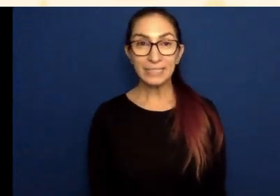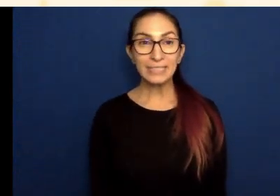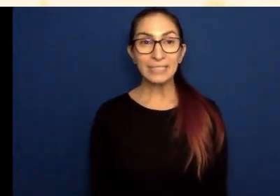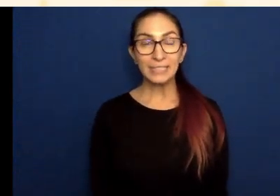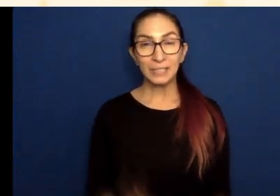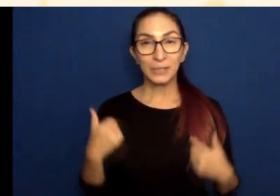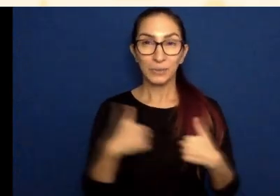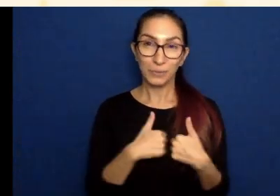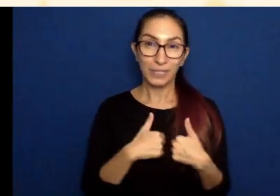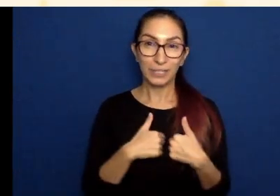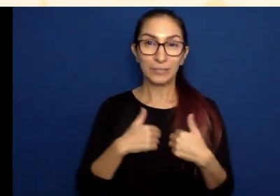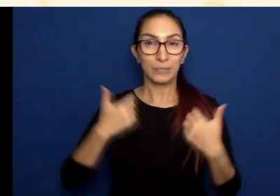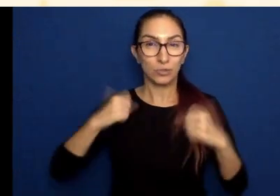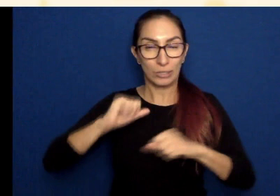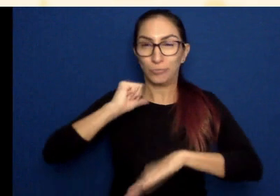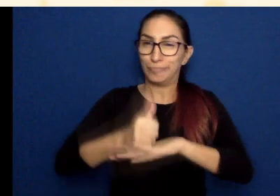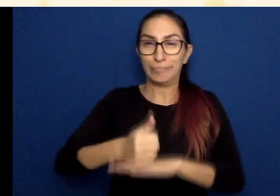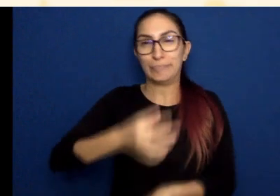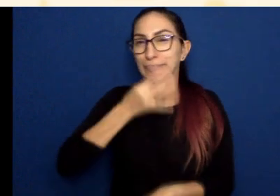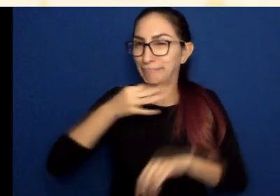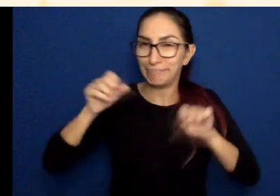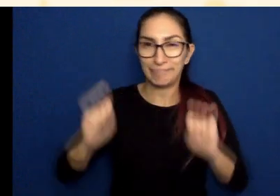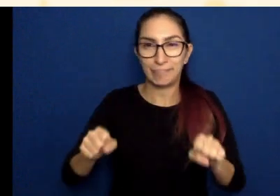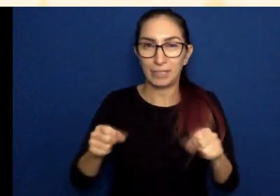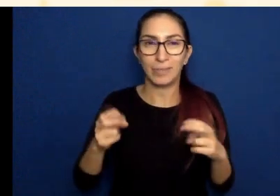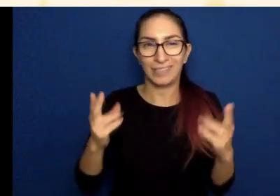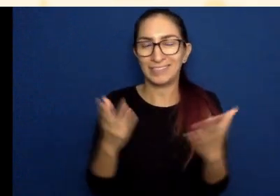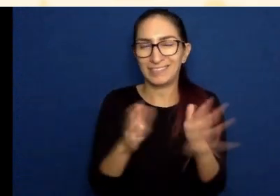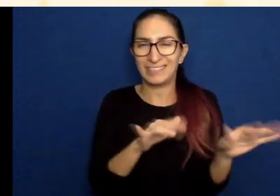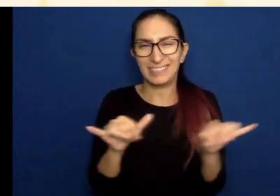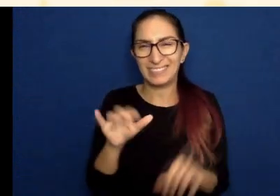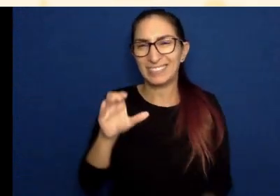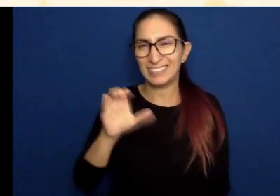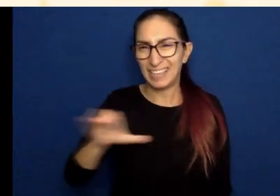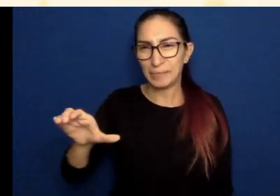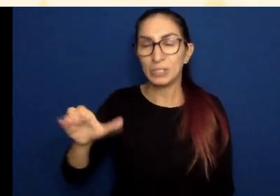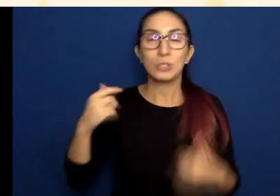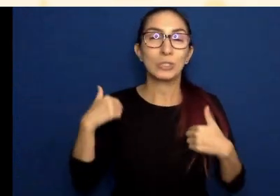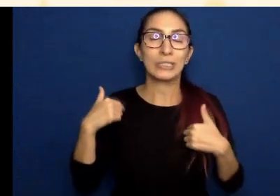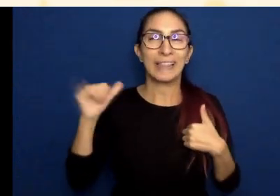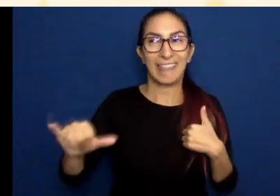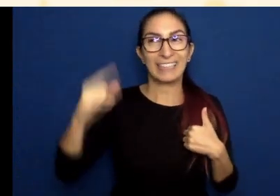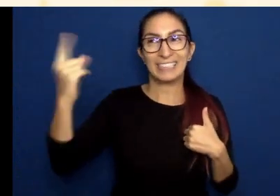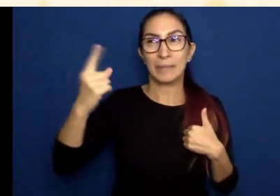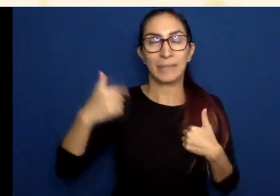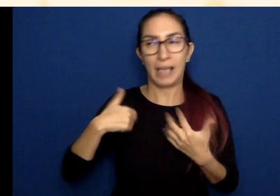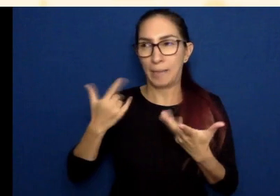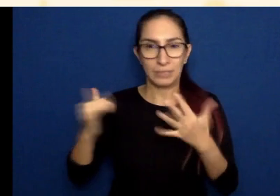as quickly as we can, just as we are with the captions. It's something that, you know, I have to run a business at the same time.